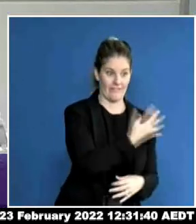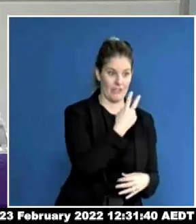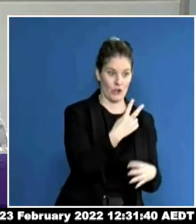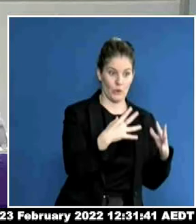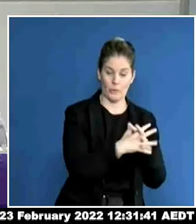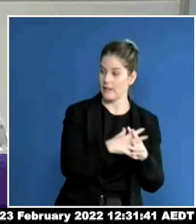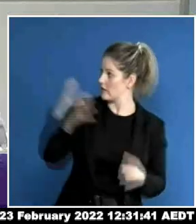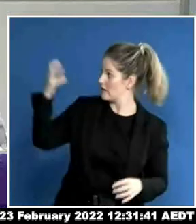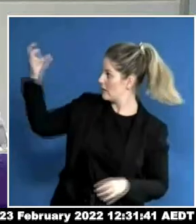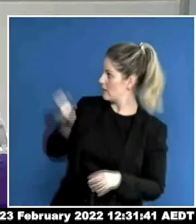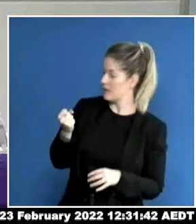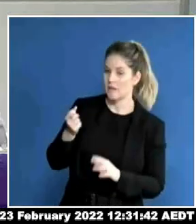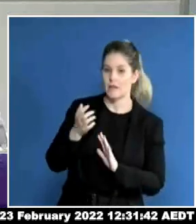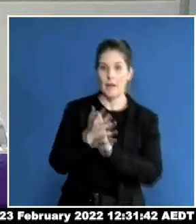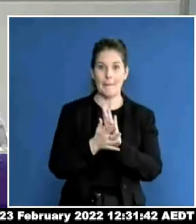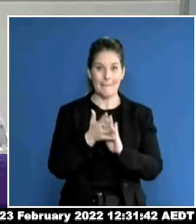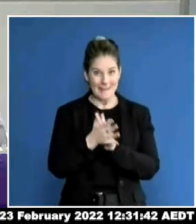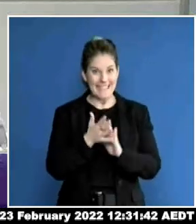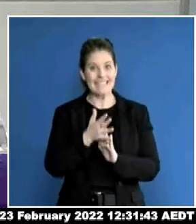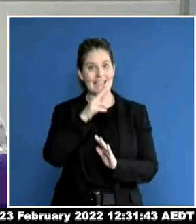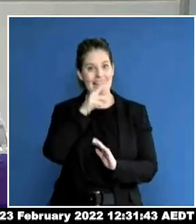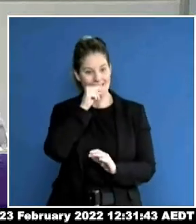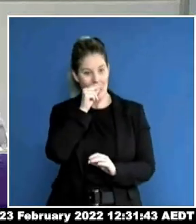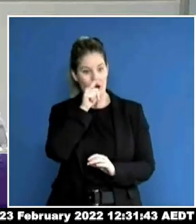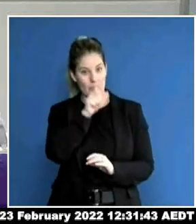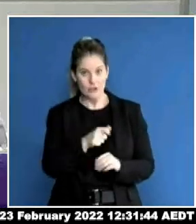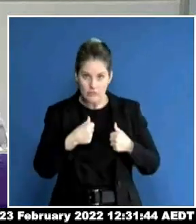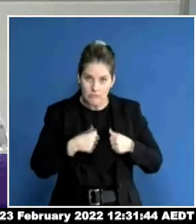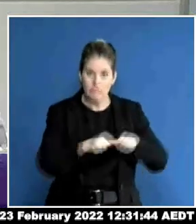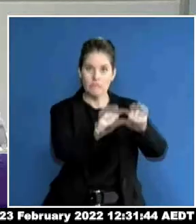And we all - anyone who has worked kind of knows by the time you've been in a job for a